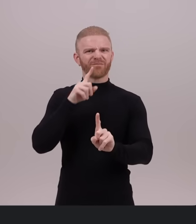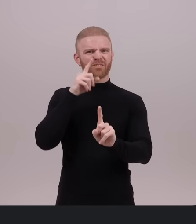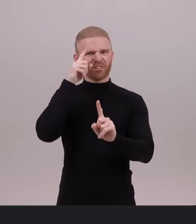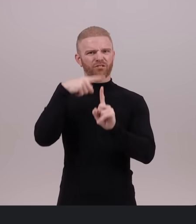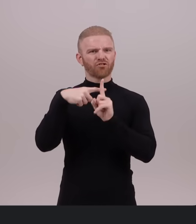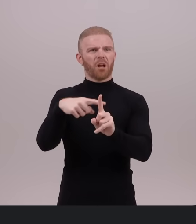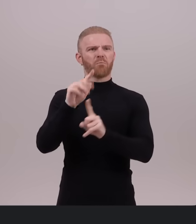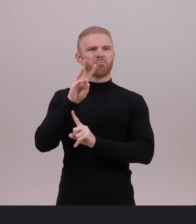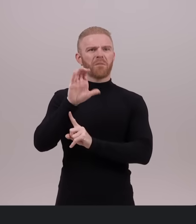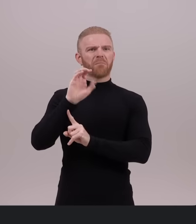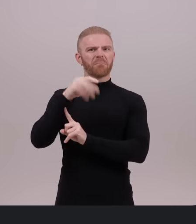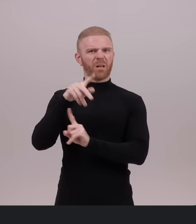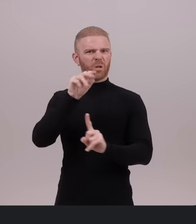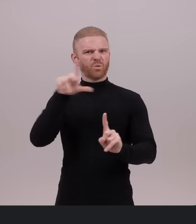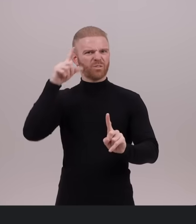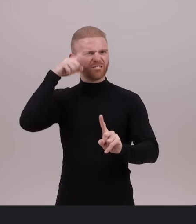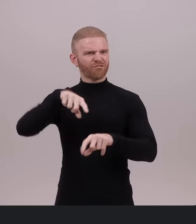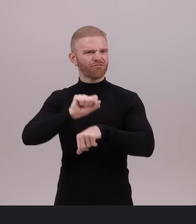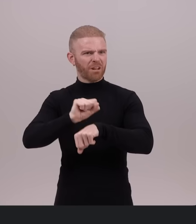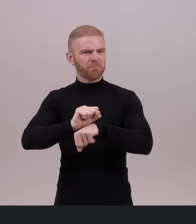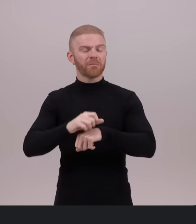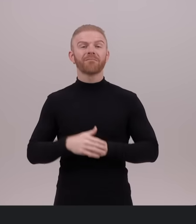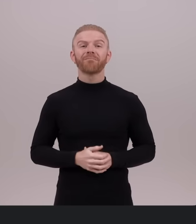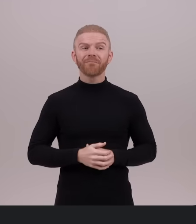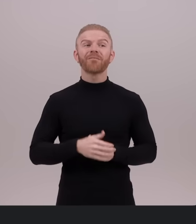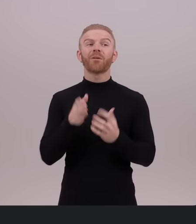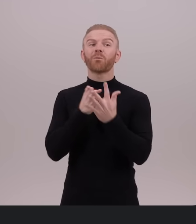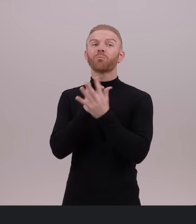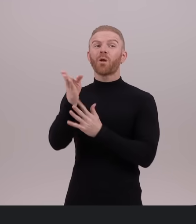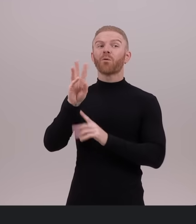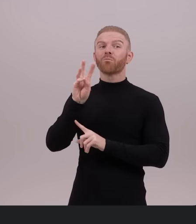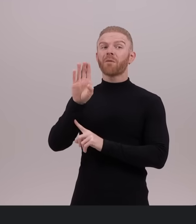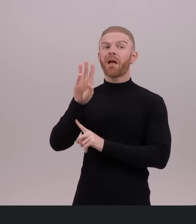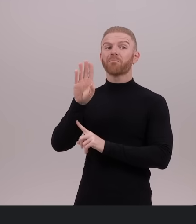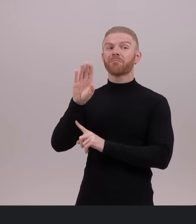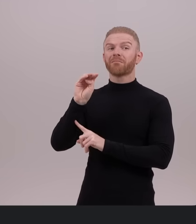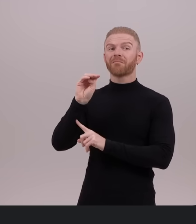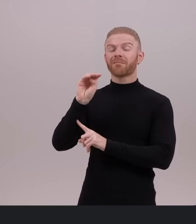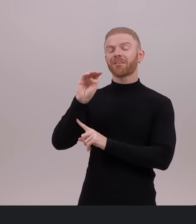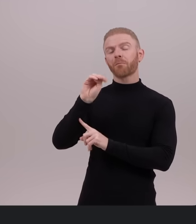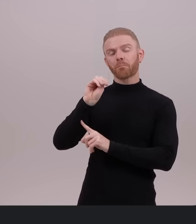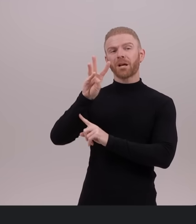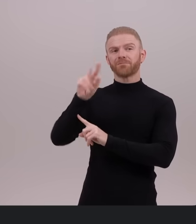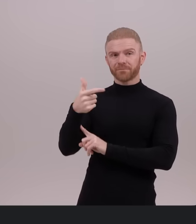And through Modern Web Guidance, we were able to implement it and make this app ready